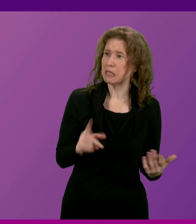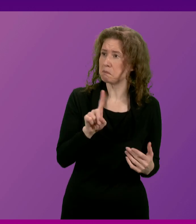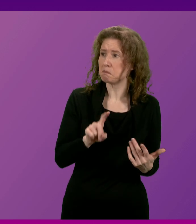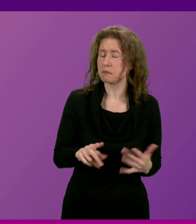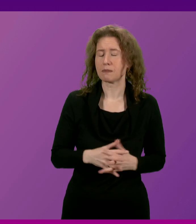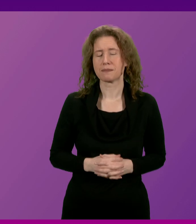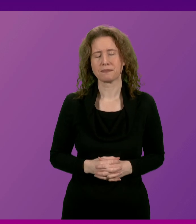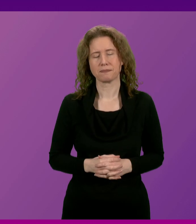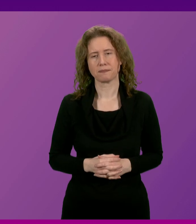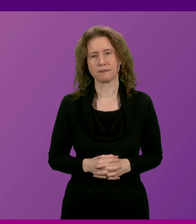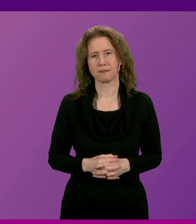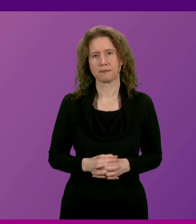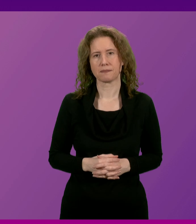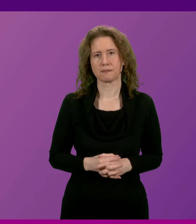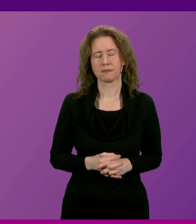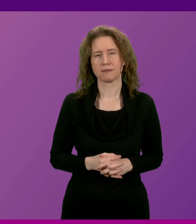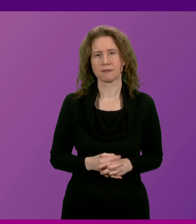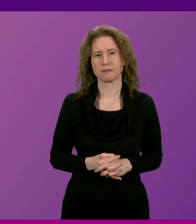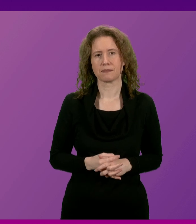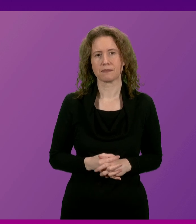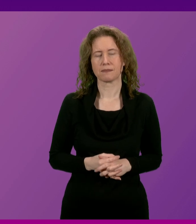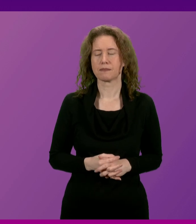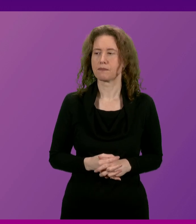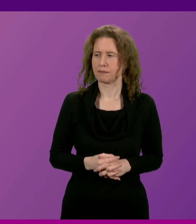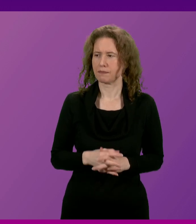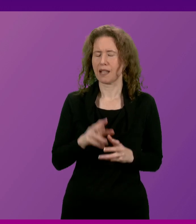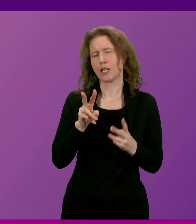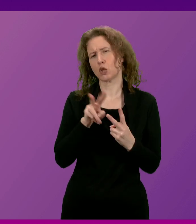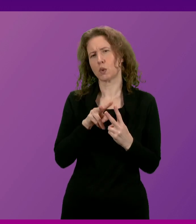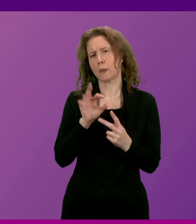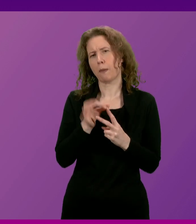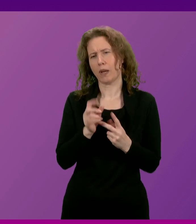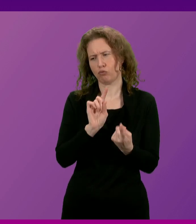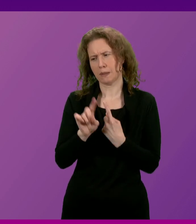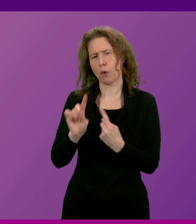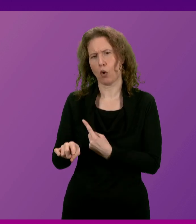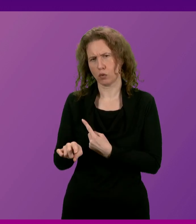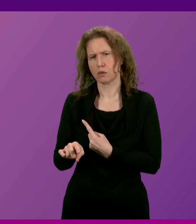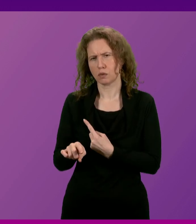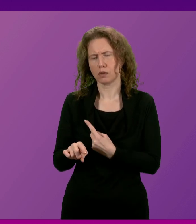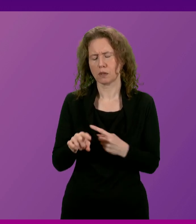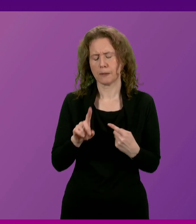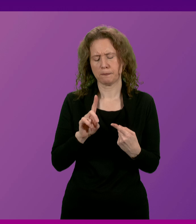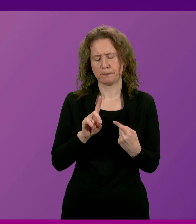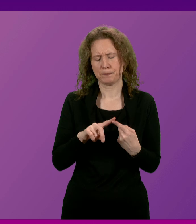I will make two points in response to Mr Mundell. The first is that he asked